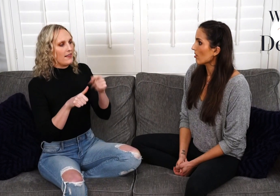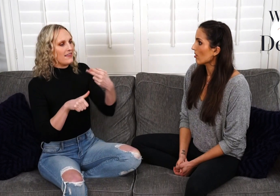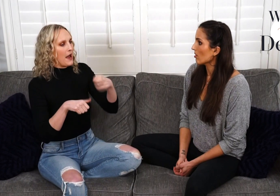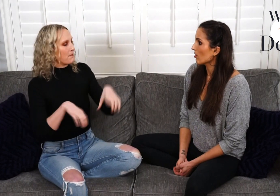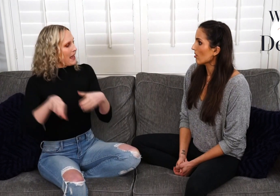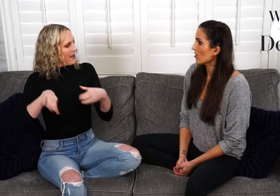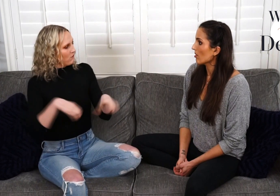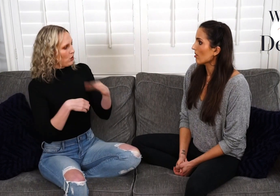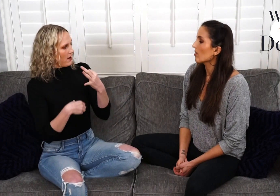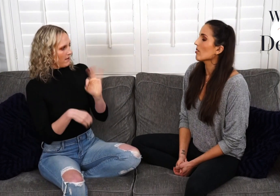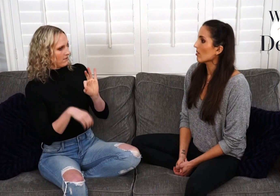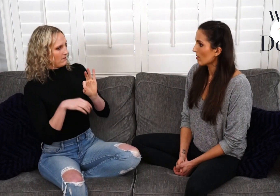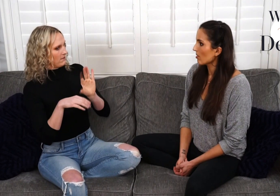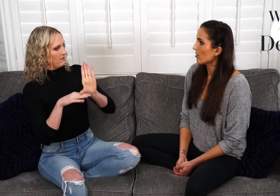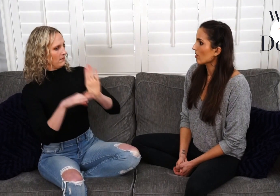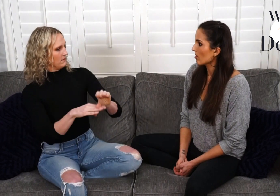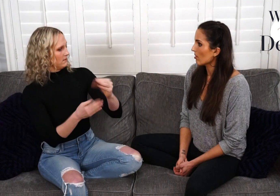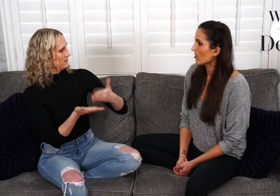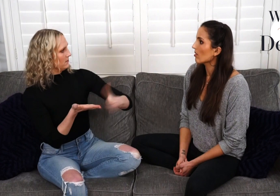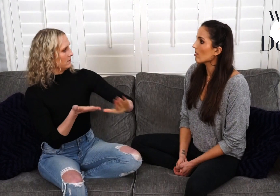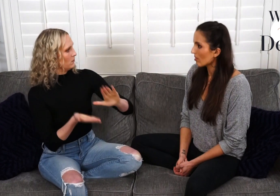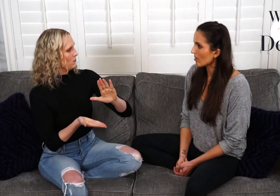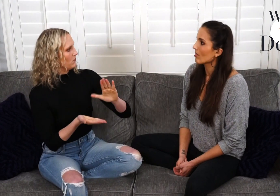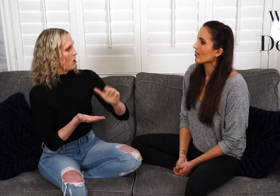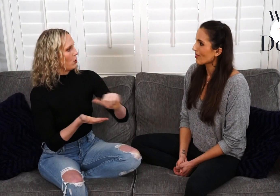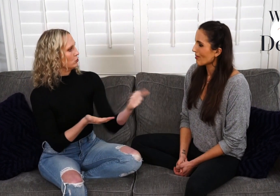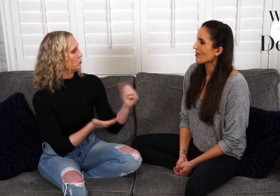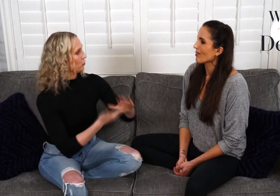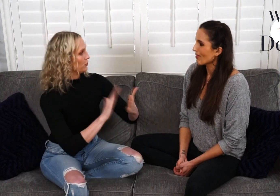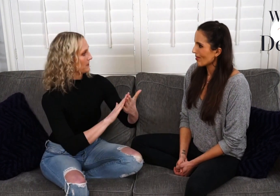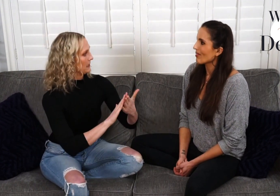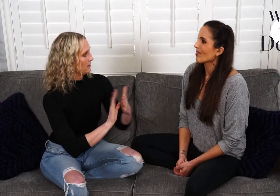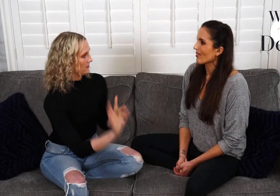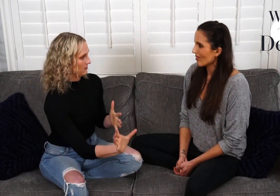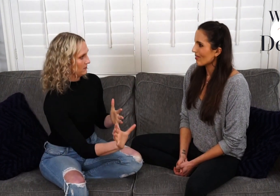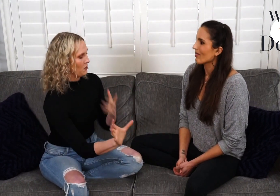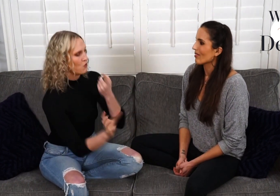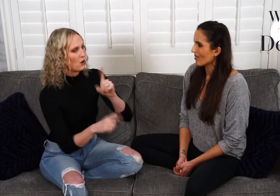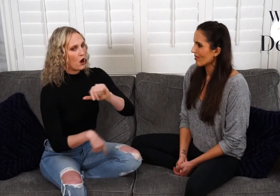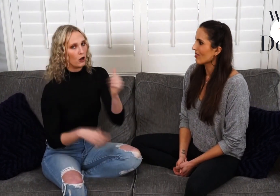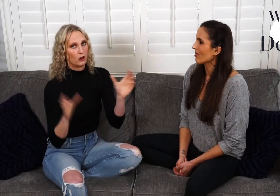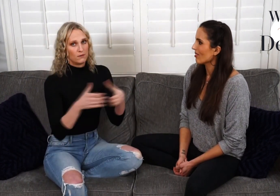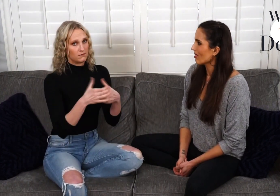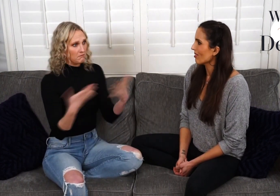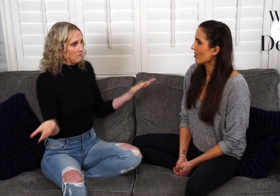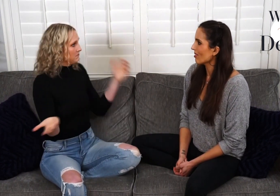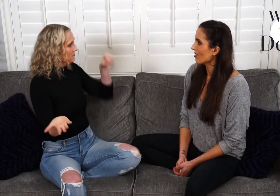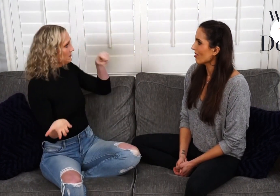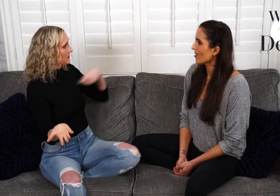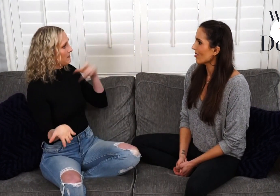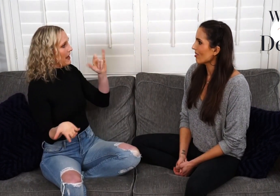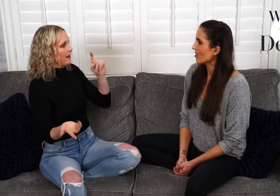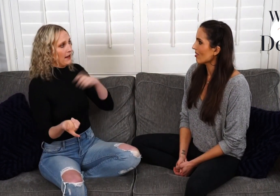those behaviors of putting people down or rejecting others, within the community. While there's the group that says, “Yeah, I'm an elite, and I